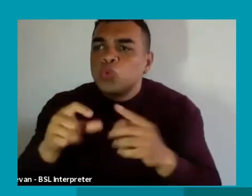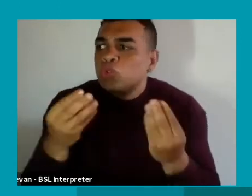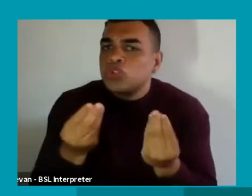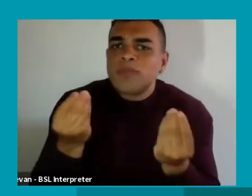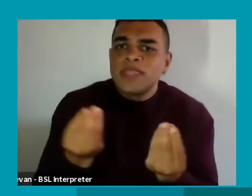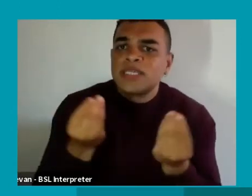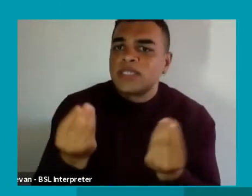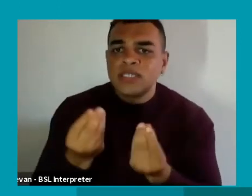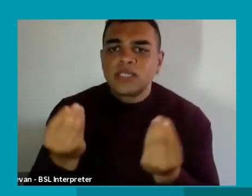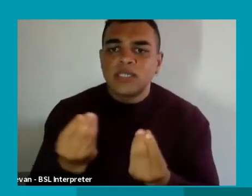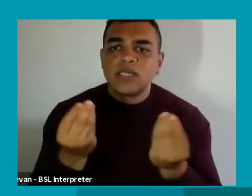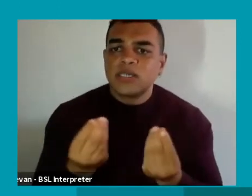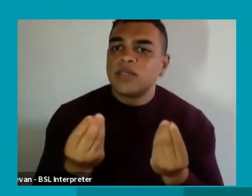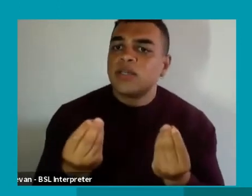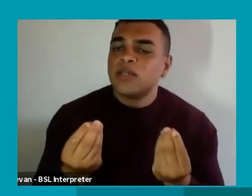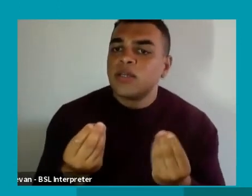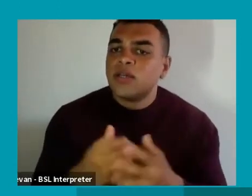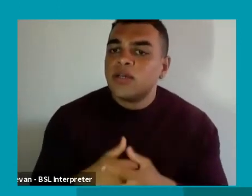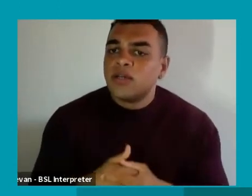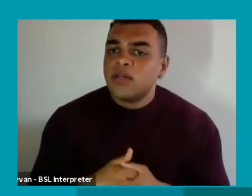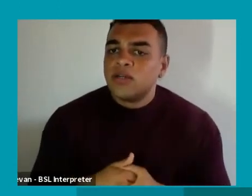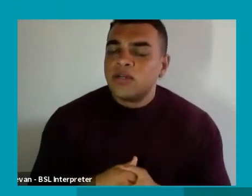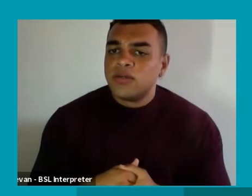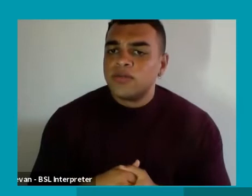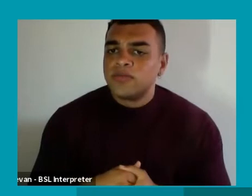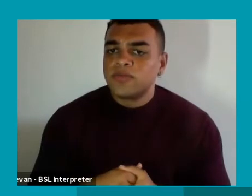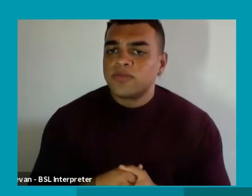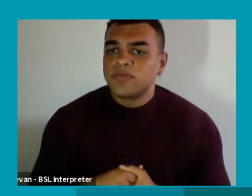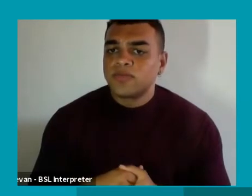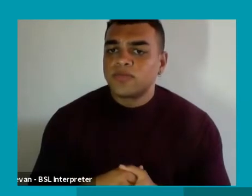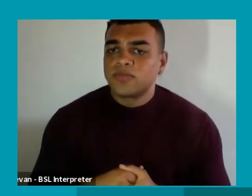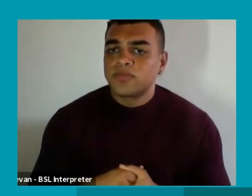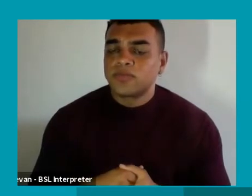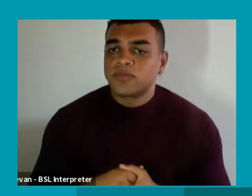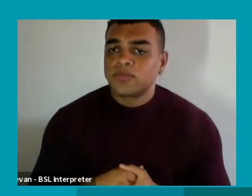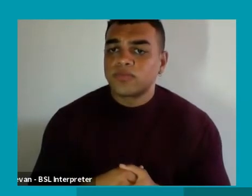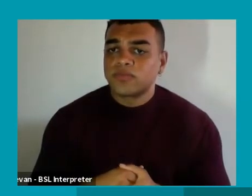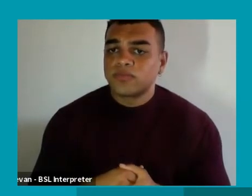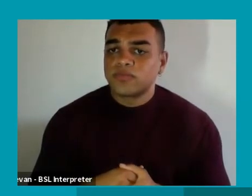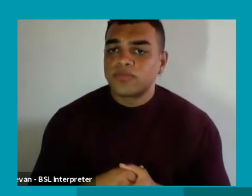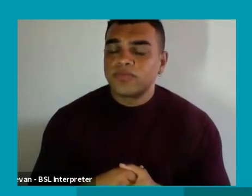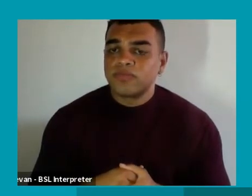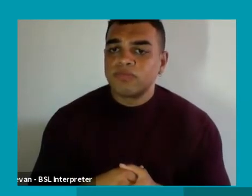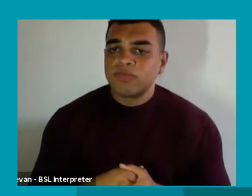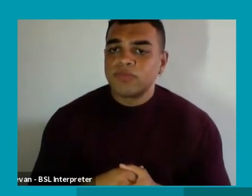So if you are out there and you have got that gap and you sort of transitioning, you know you're looking for for new